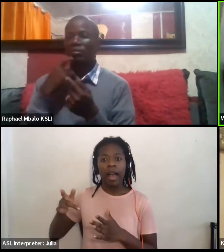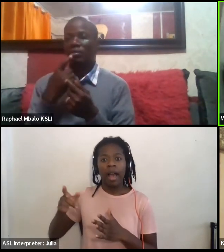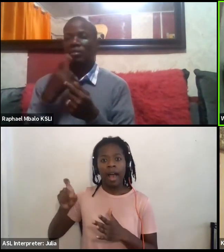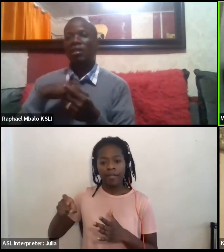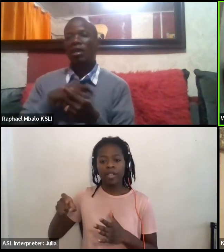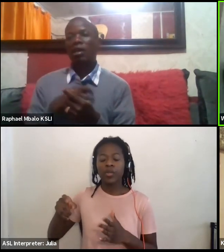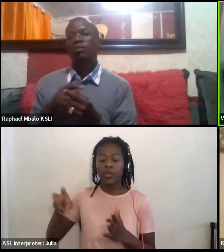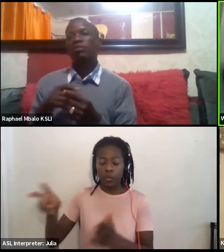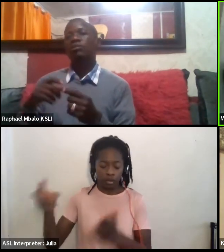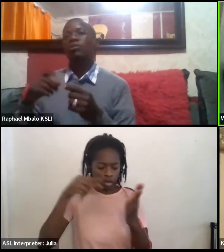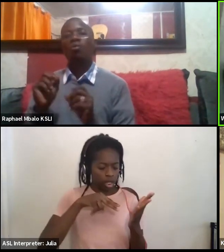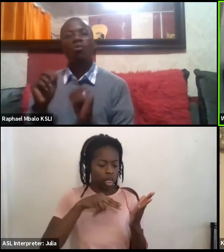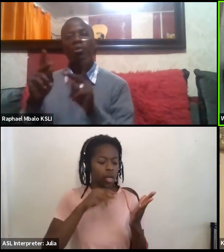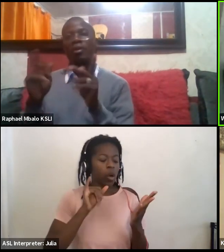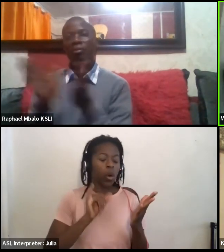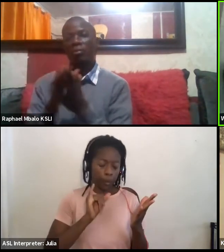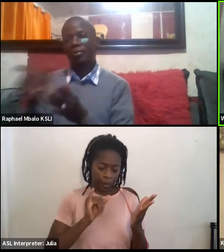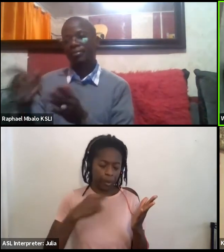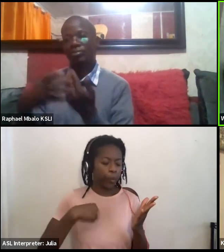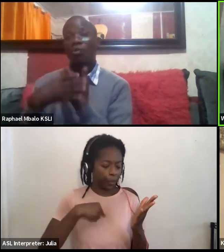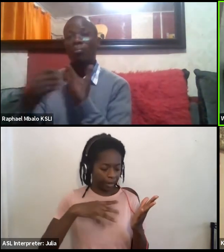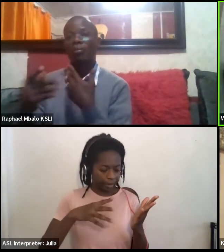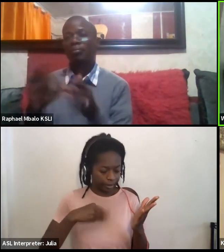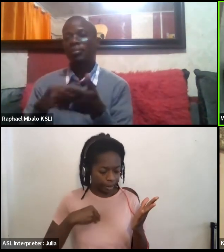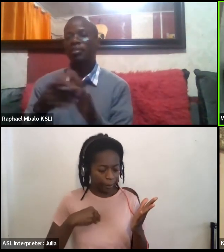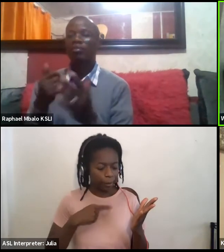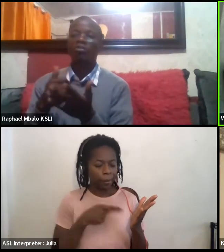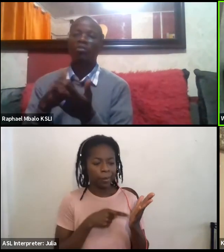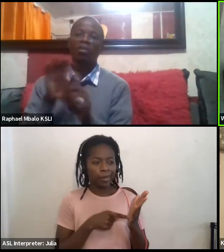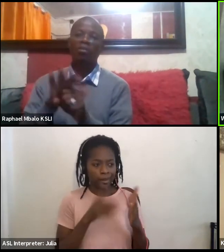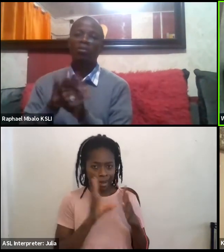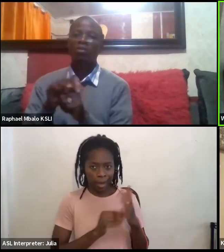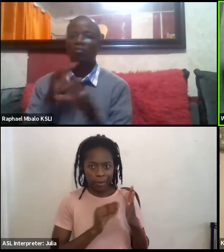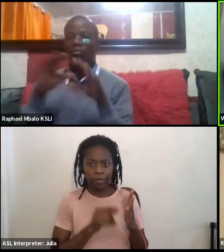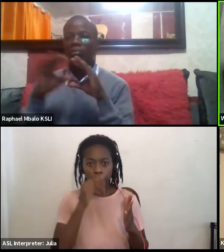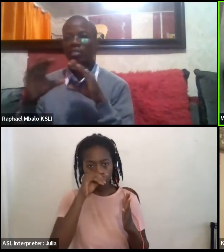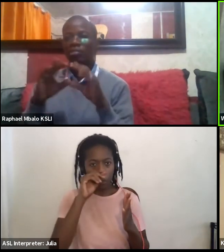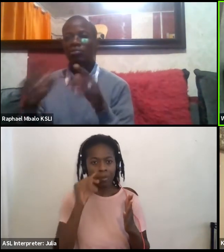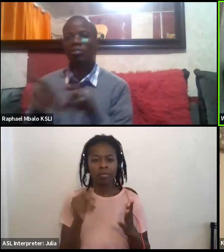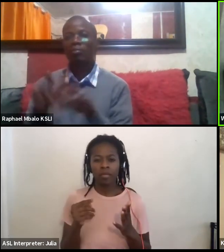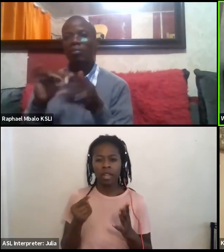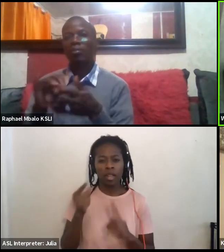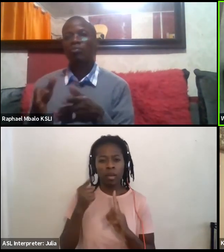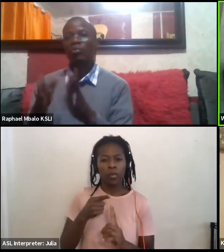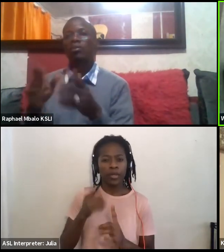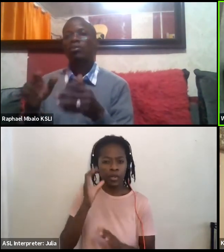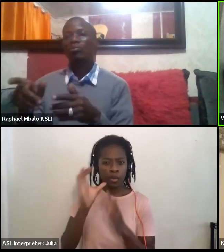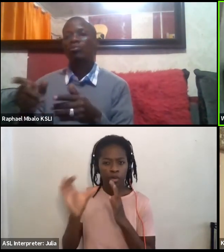It involves a lot of communication. And in that way, you foster a lot of trust